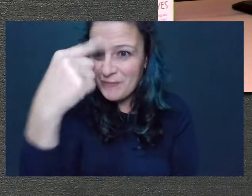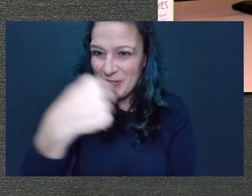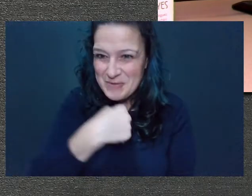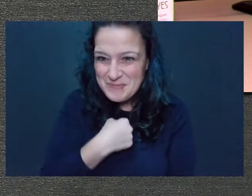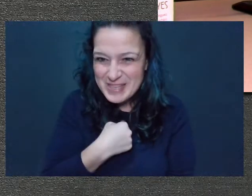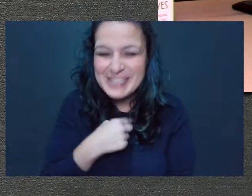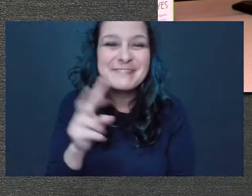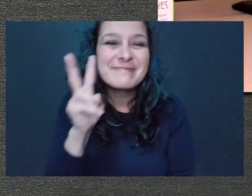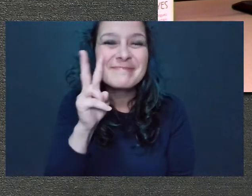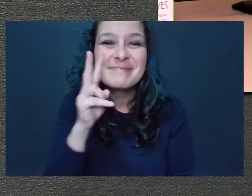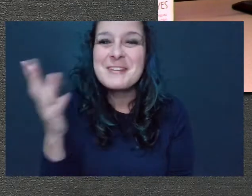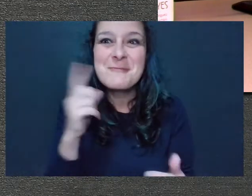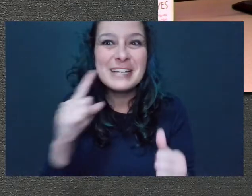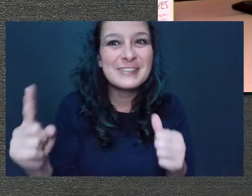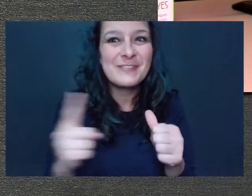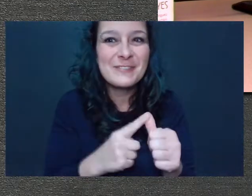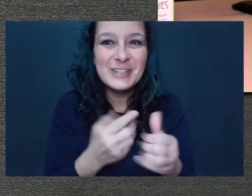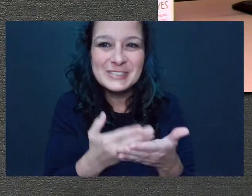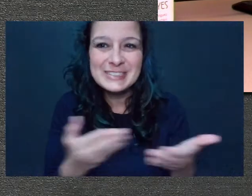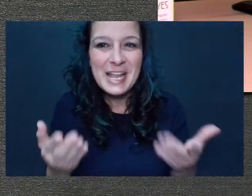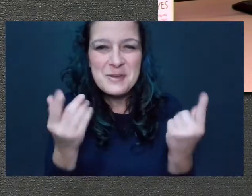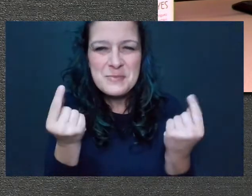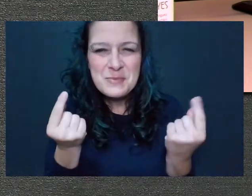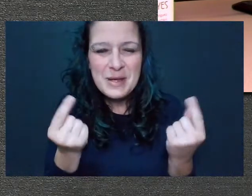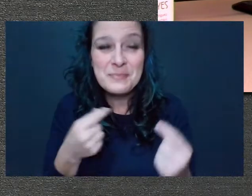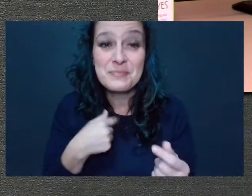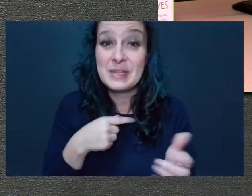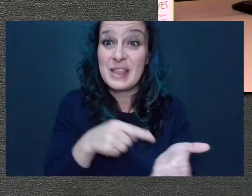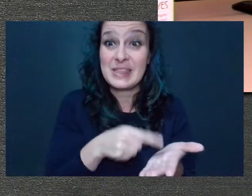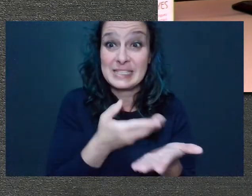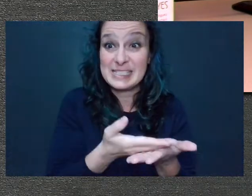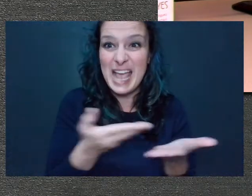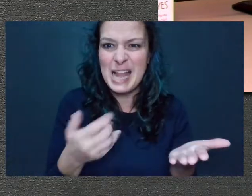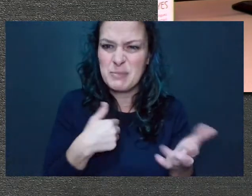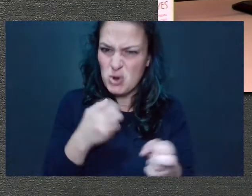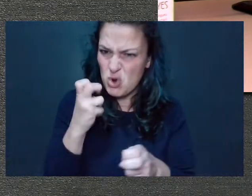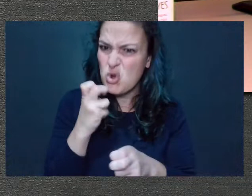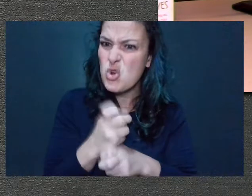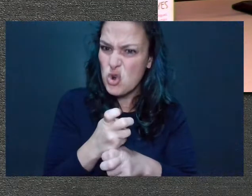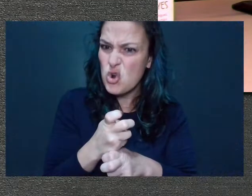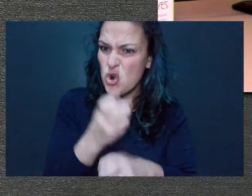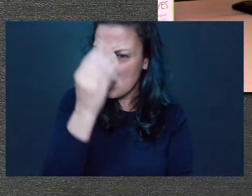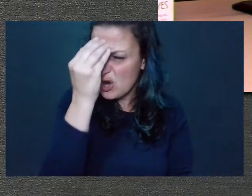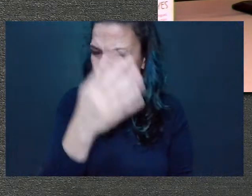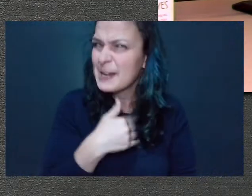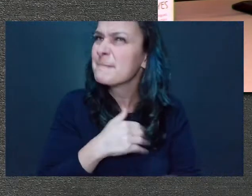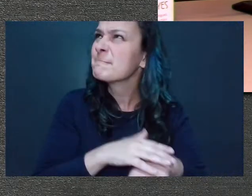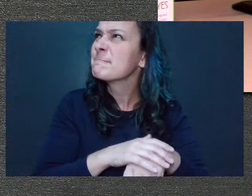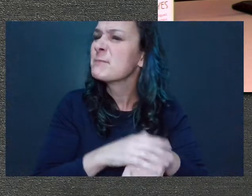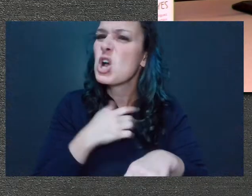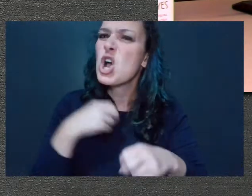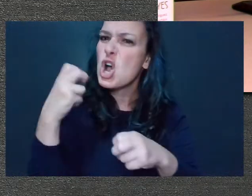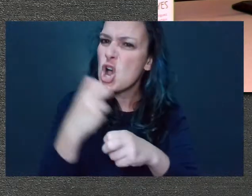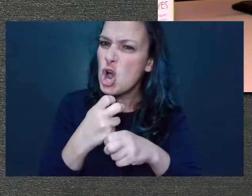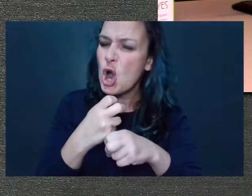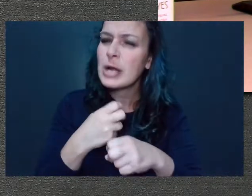Let's see what the first item is. This item is very hard. And it's a little bit bumpy.